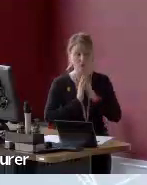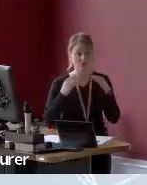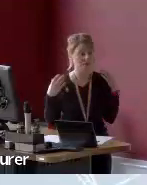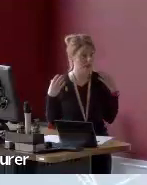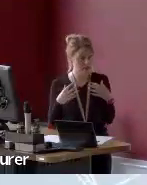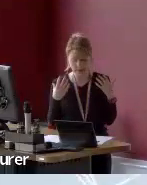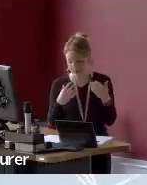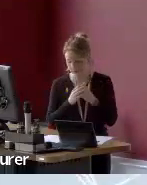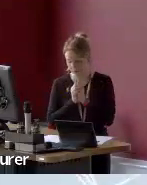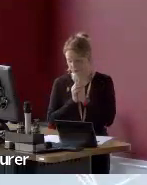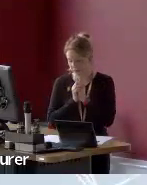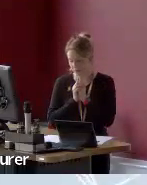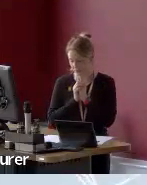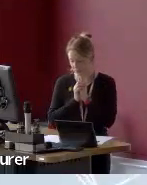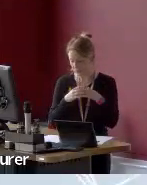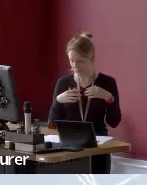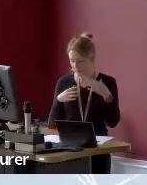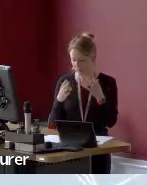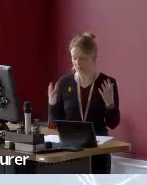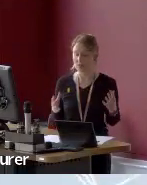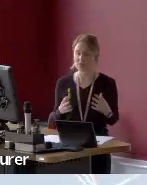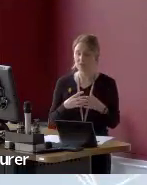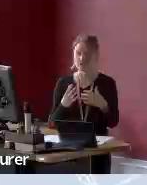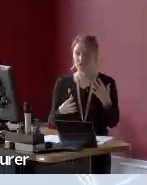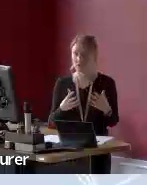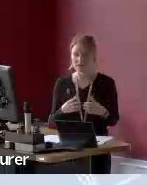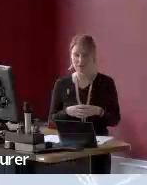confidence internally for University of Glasgow staff as well as building skills and capacity